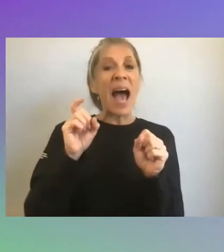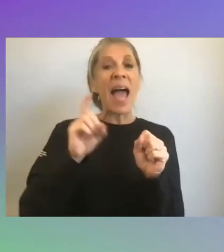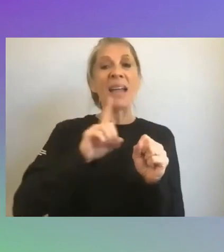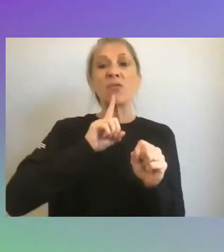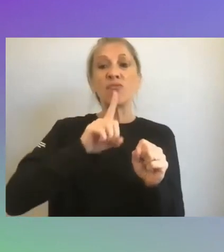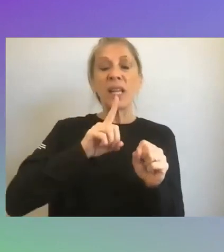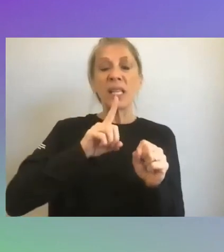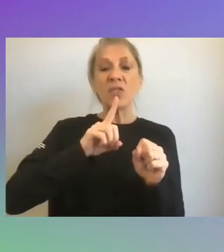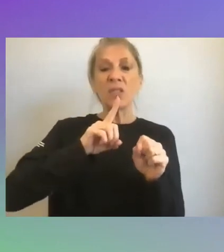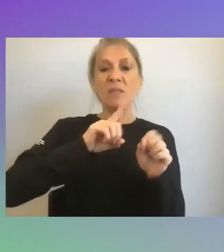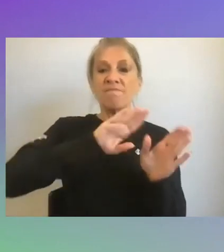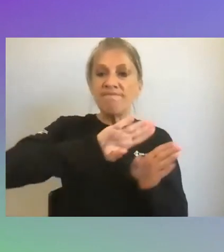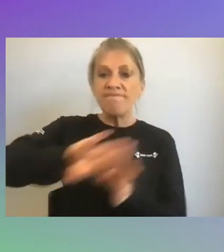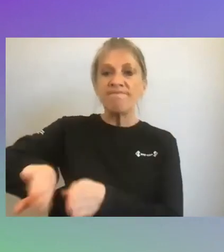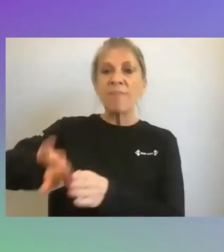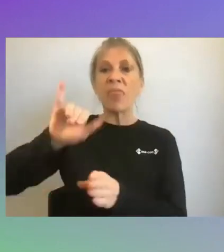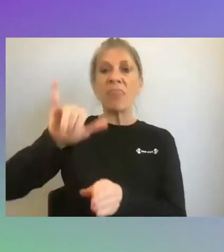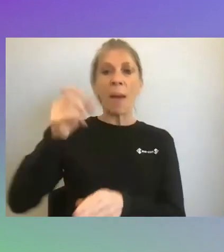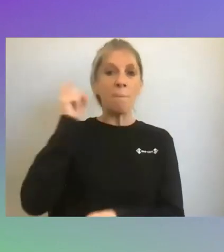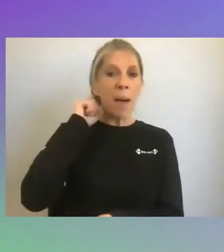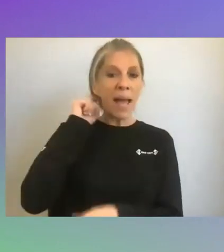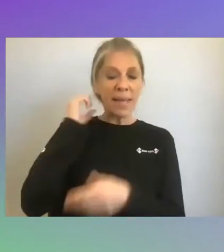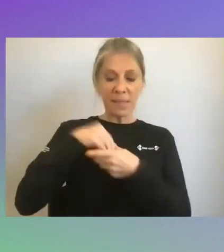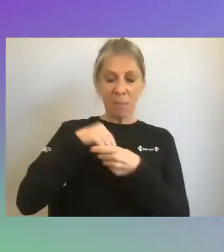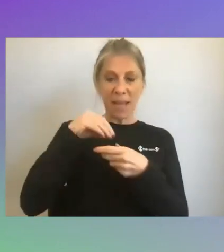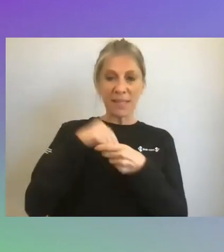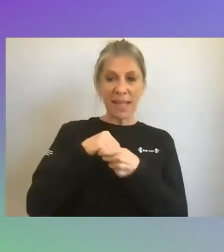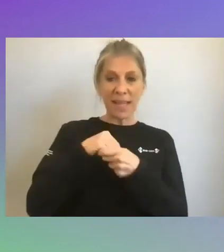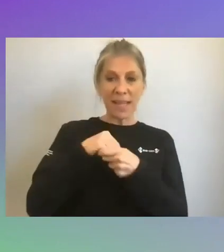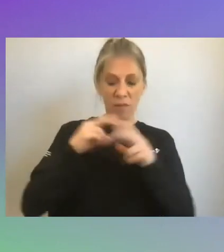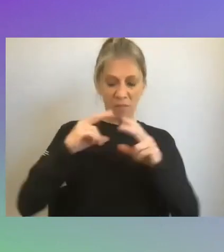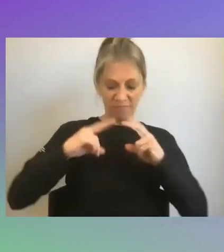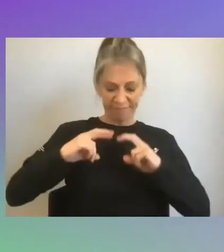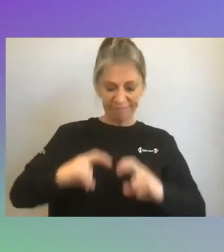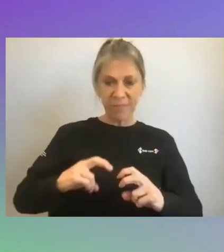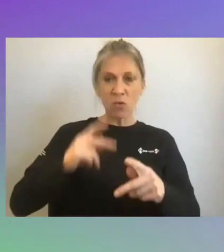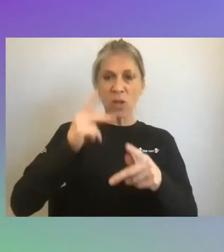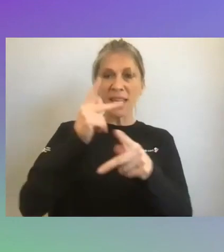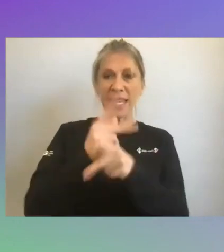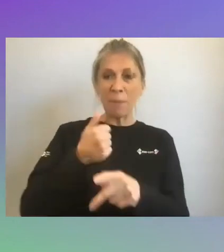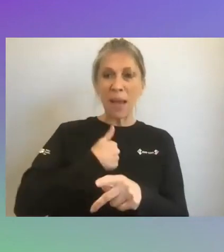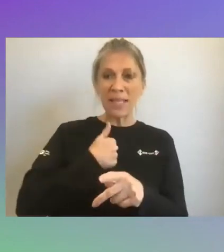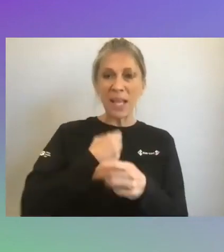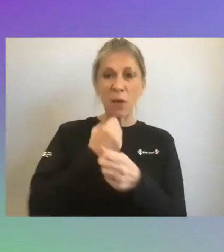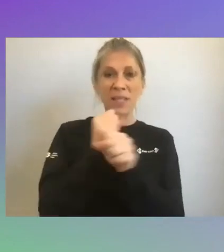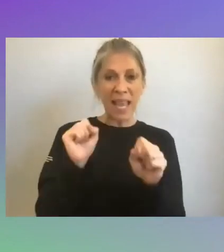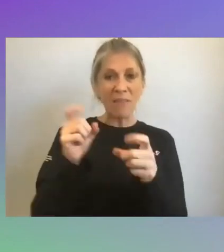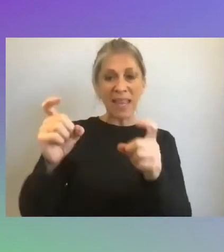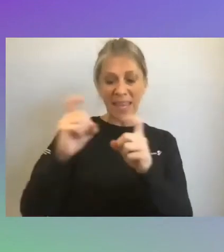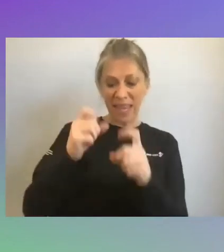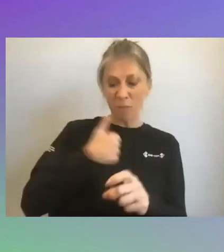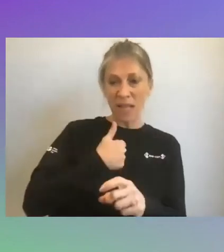had within myself so that I could keep myself safe and give